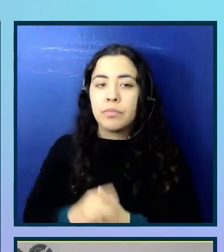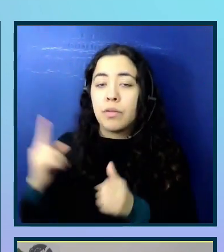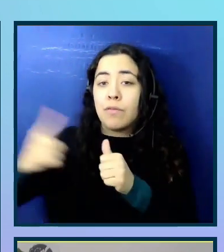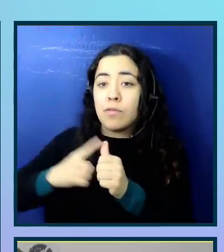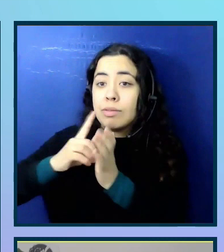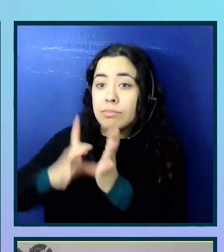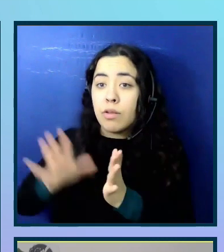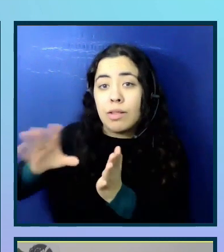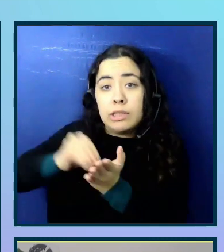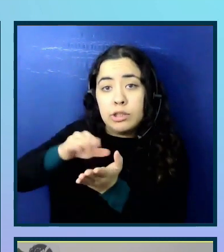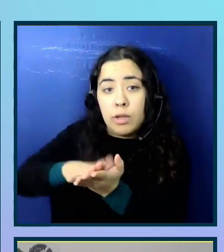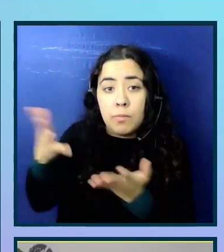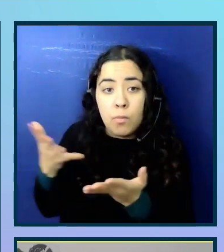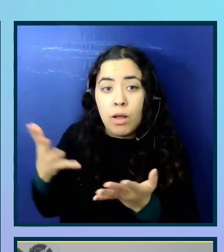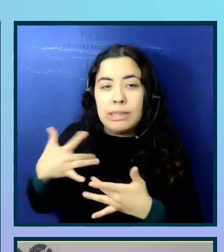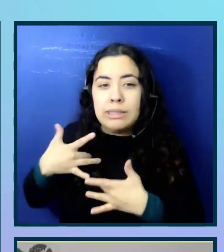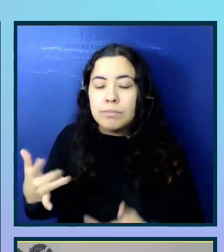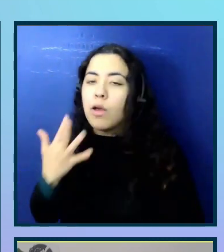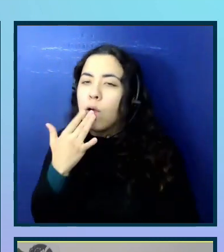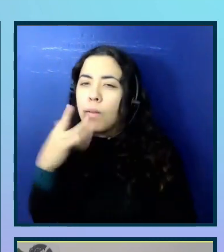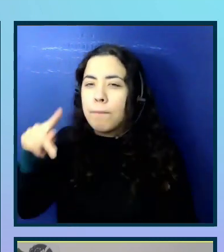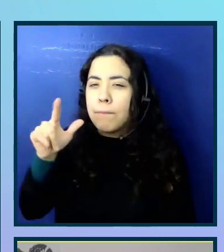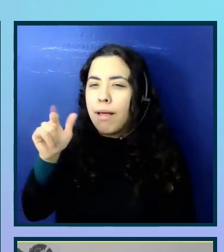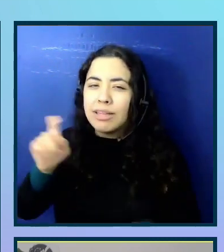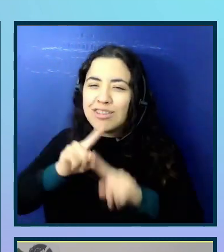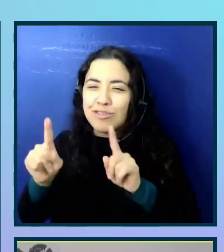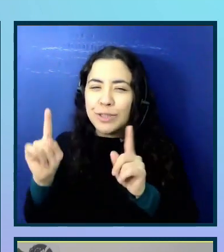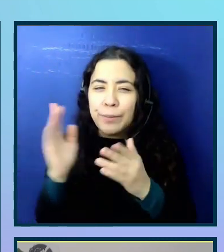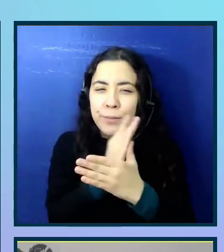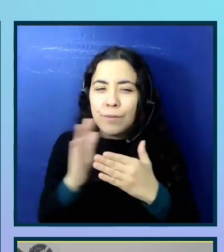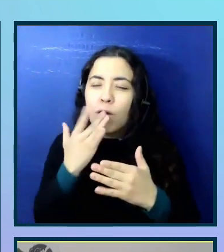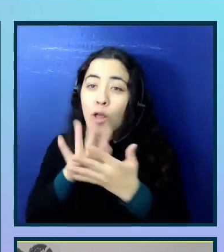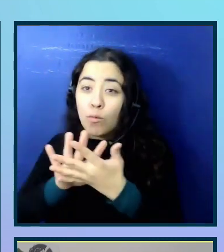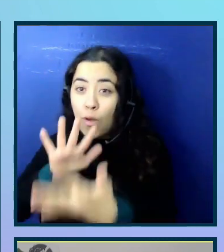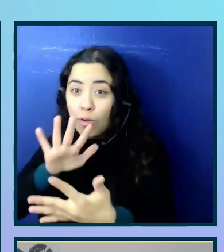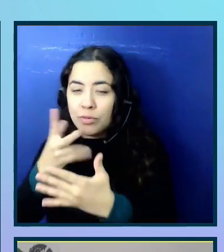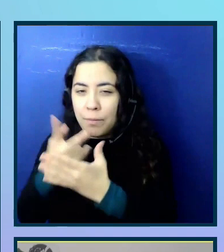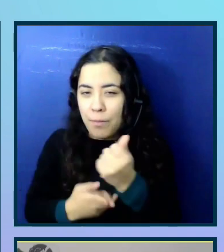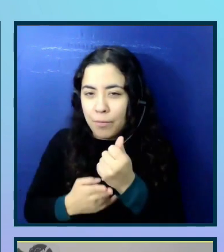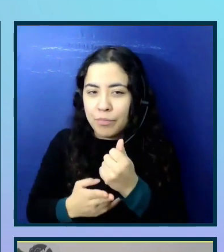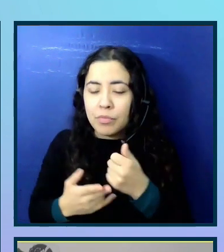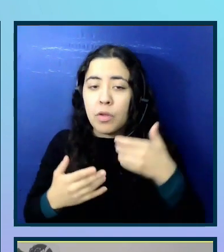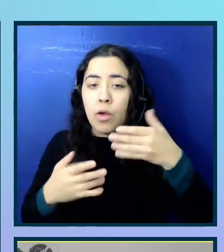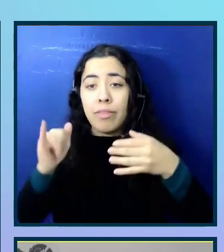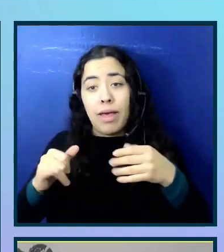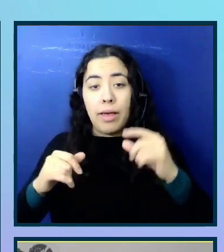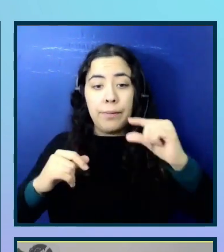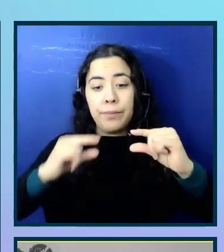is usually color palette and color contrasts. So here, I have an example of how I used to document this.